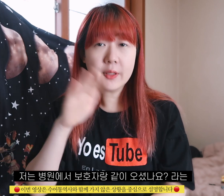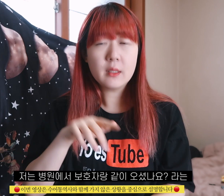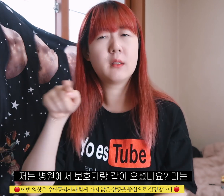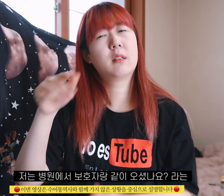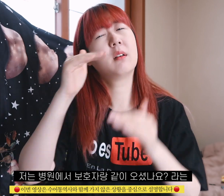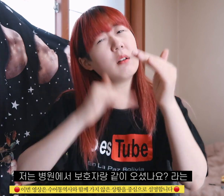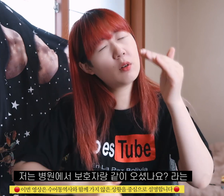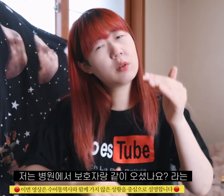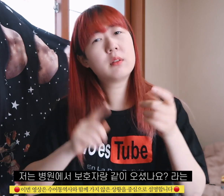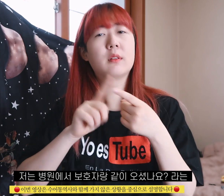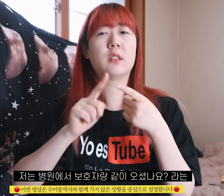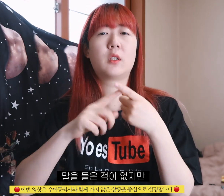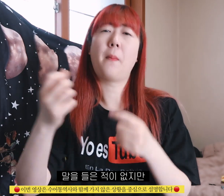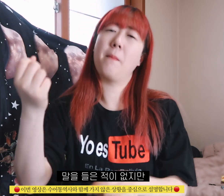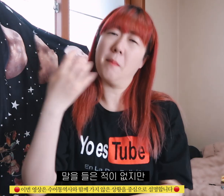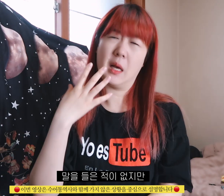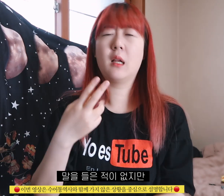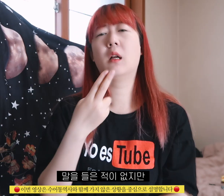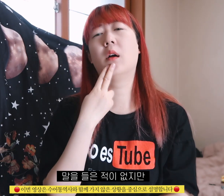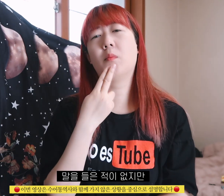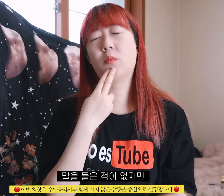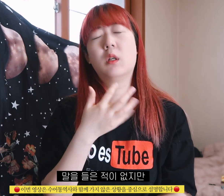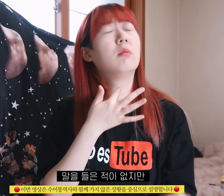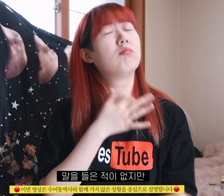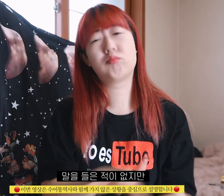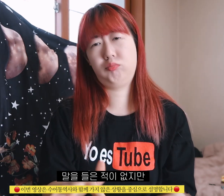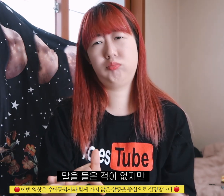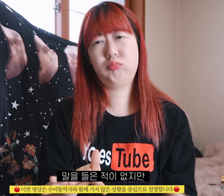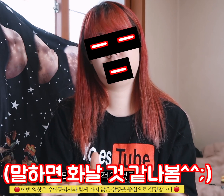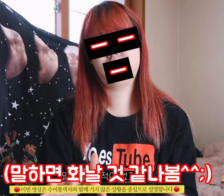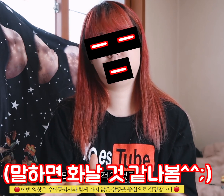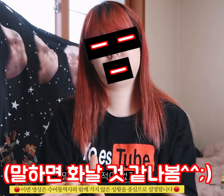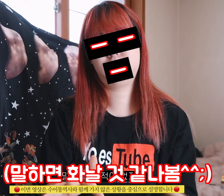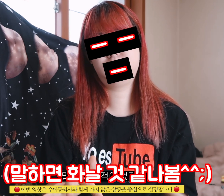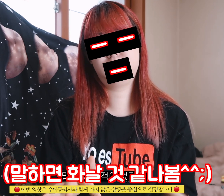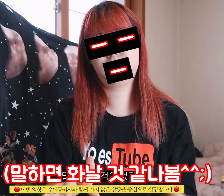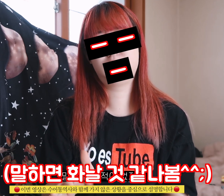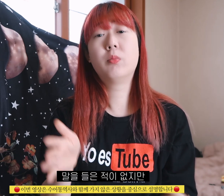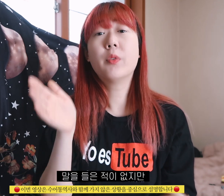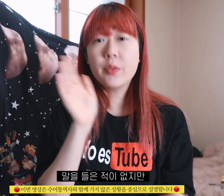Did I come from the hospital with my guardian? I've never heard of it,